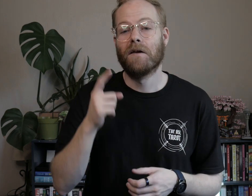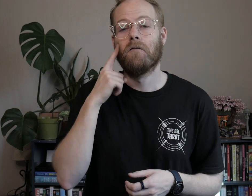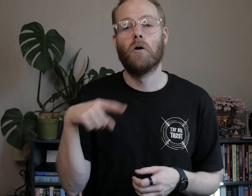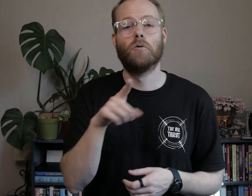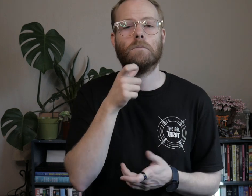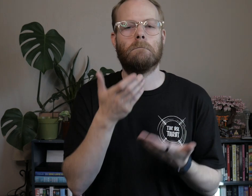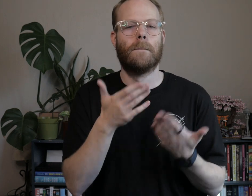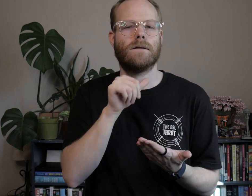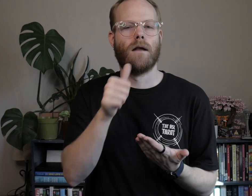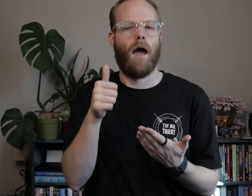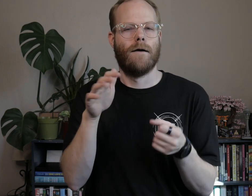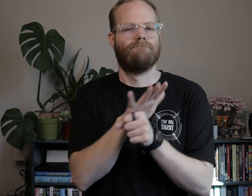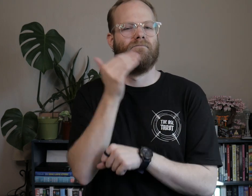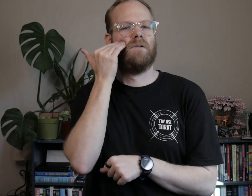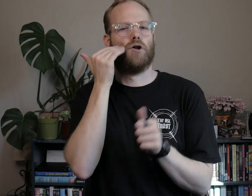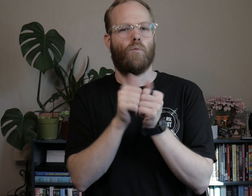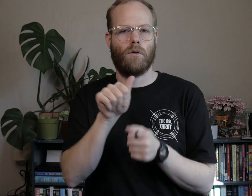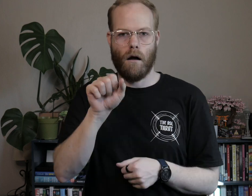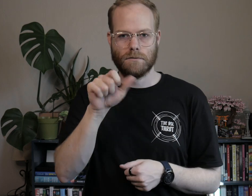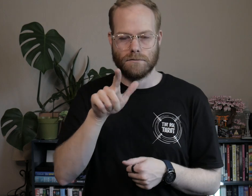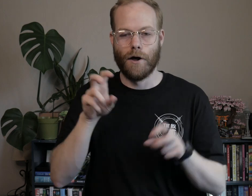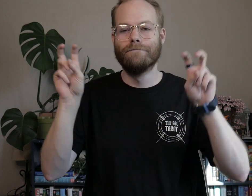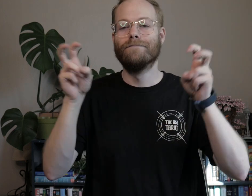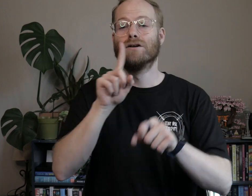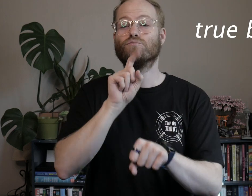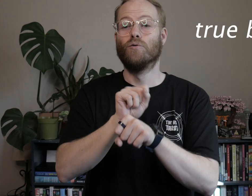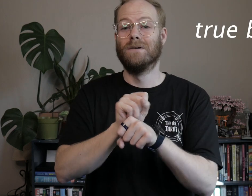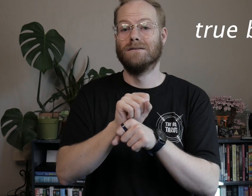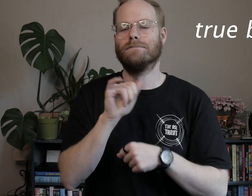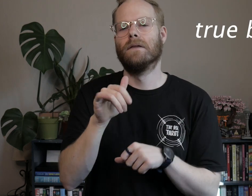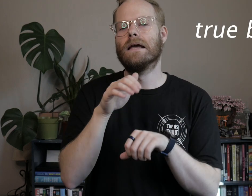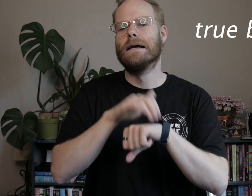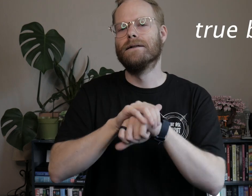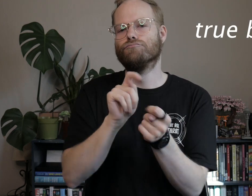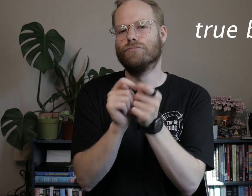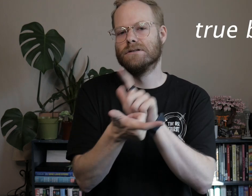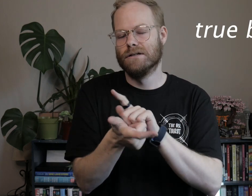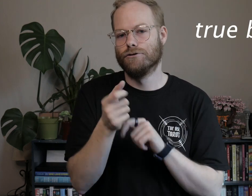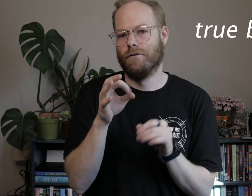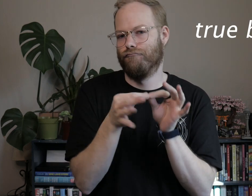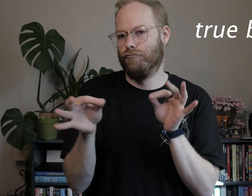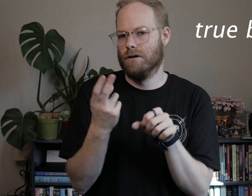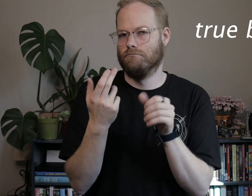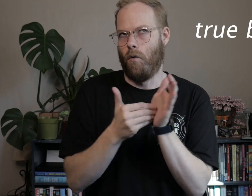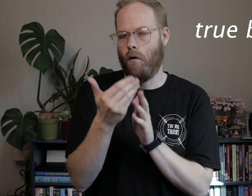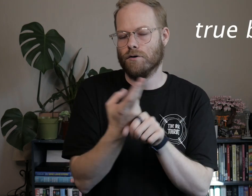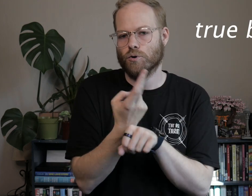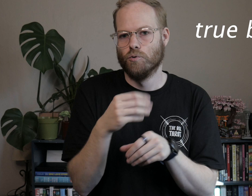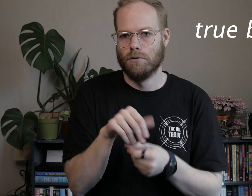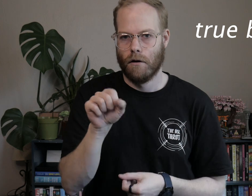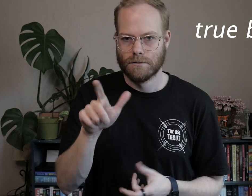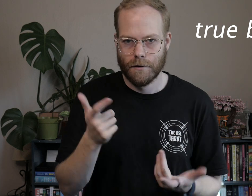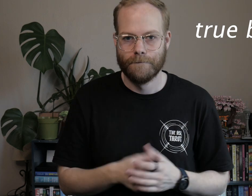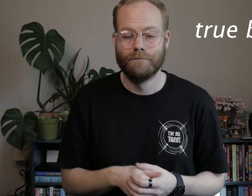For those who may not be familiar with ASL, “true biz” is the English transliteration of a phrase often used in ASL.